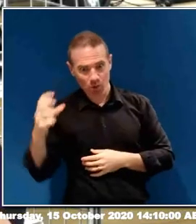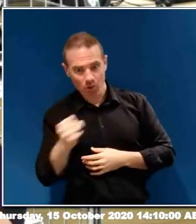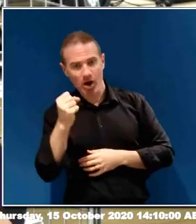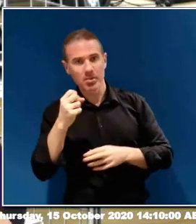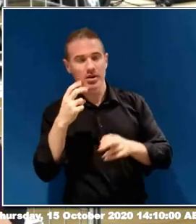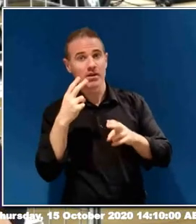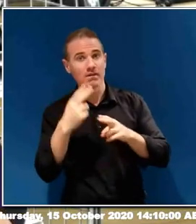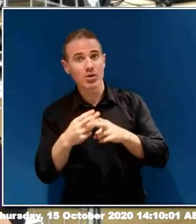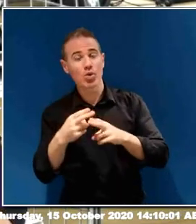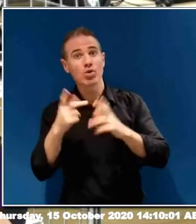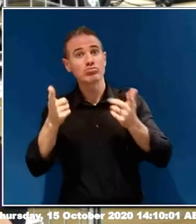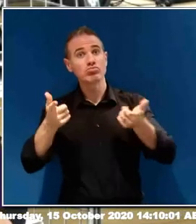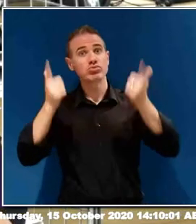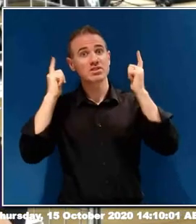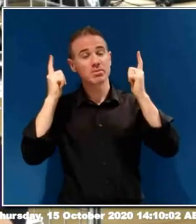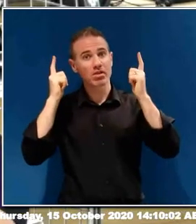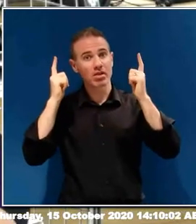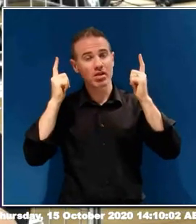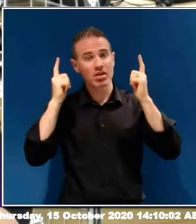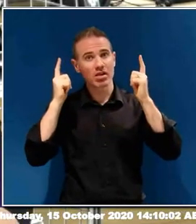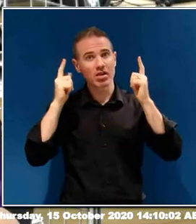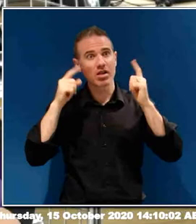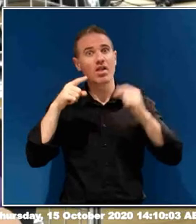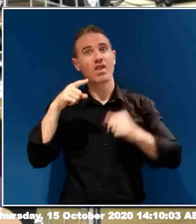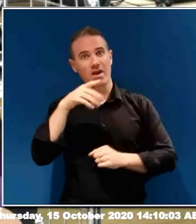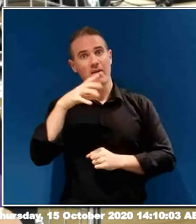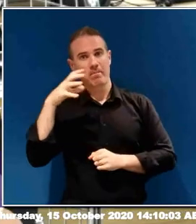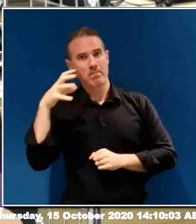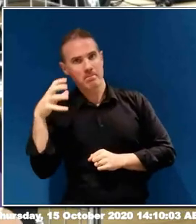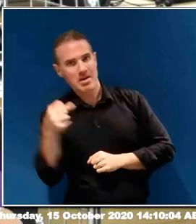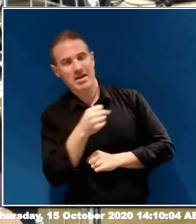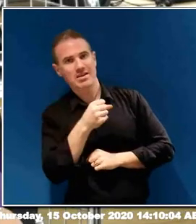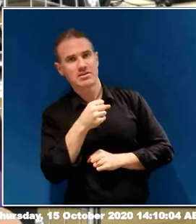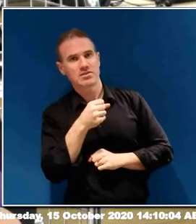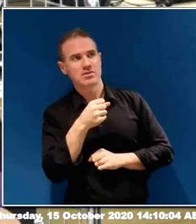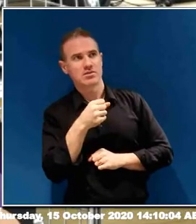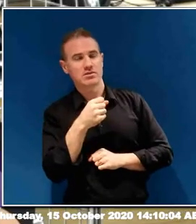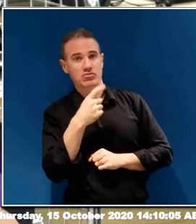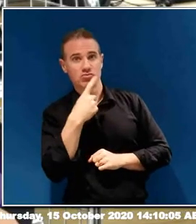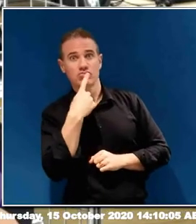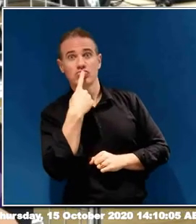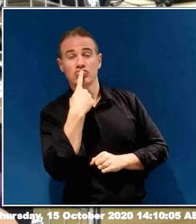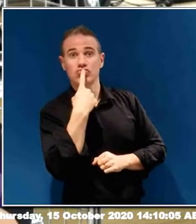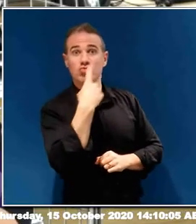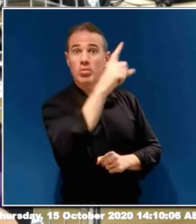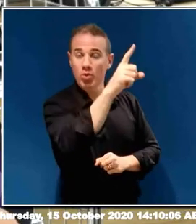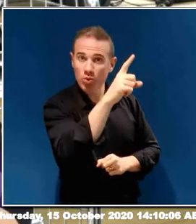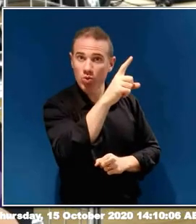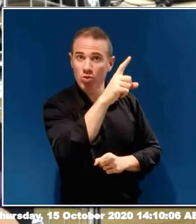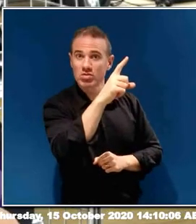to report that funds brought into the school